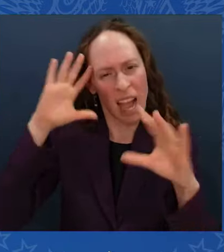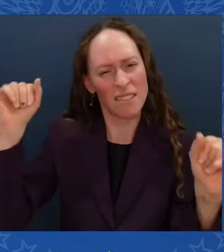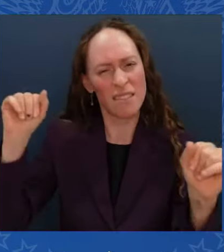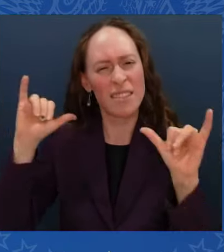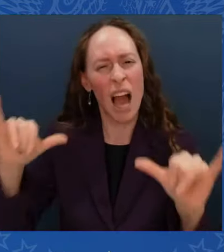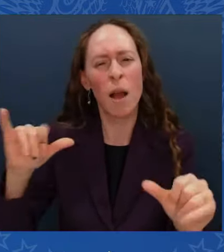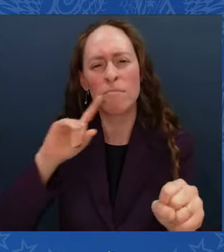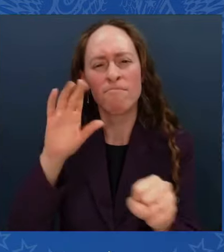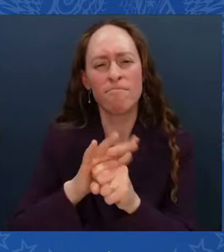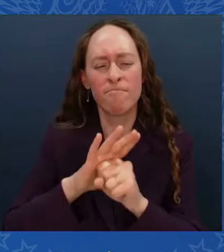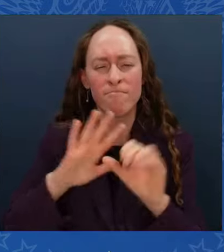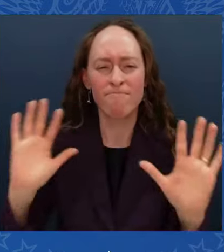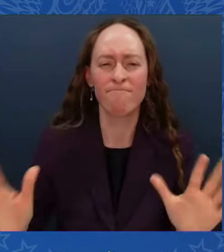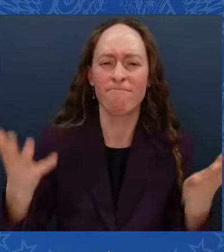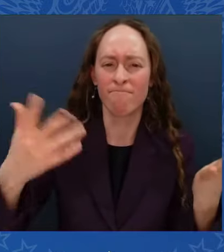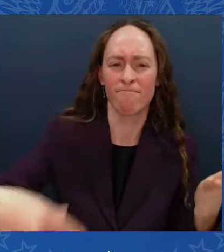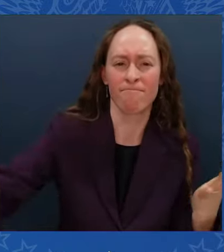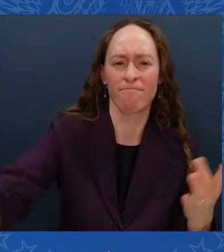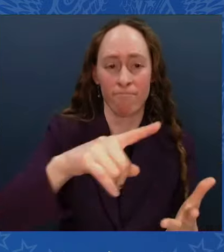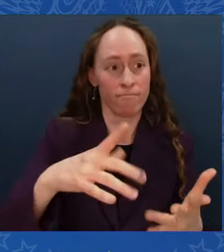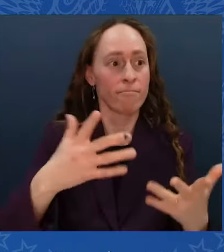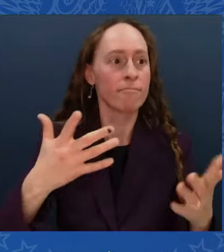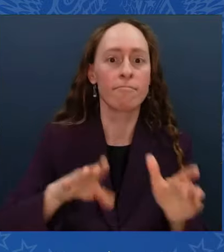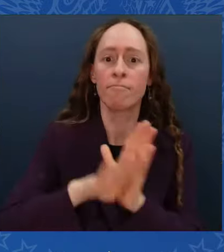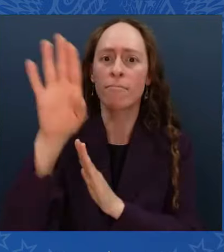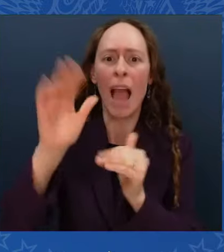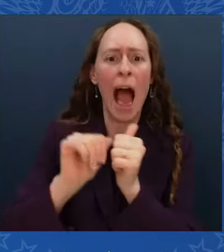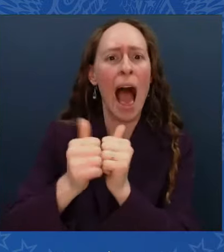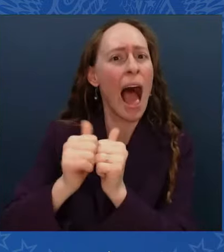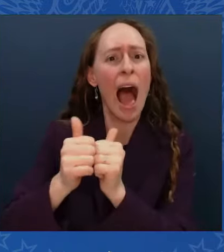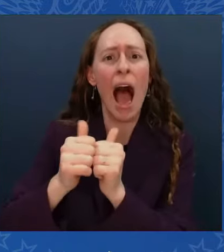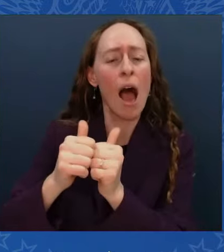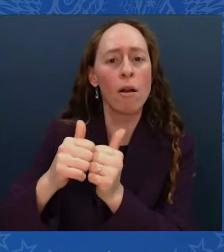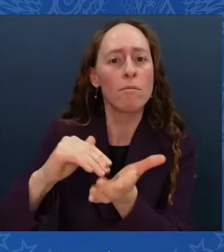doesn't just prohibit young people from getting the education they need and deserve,